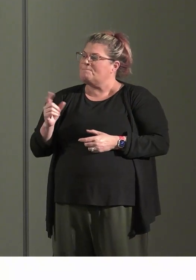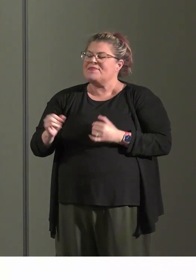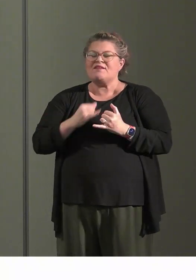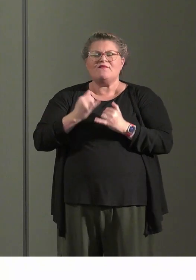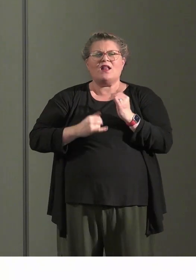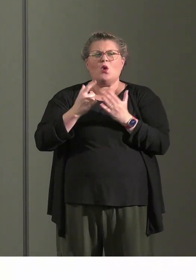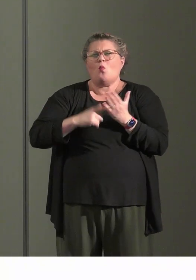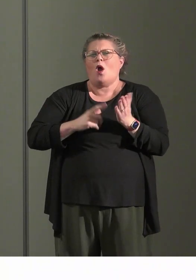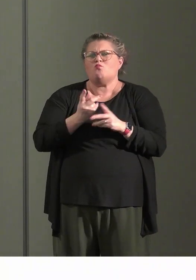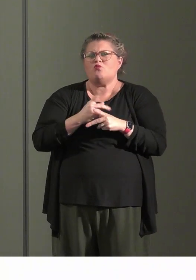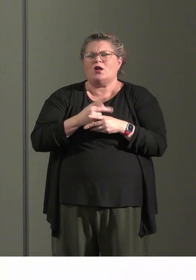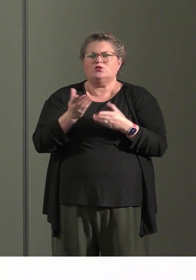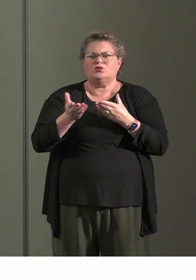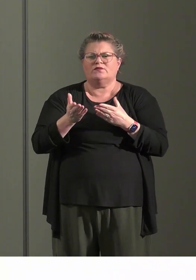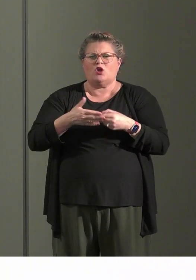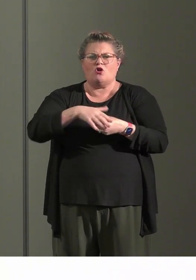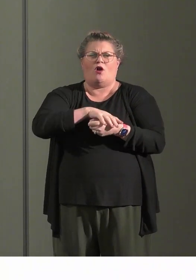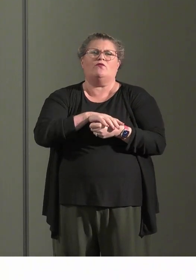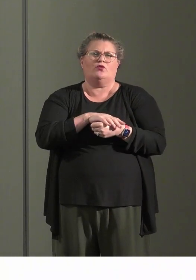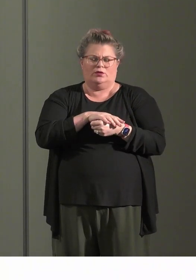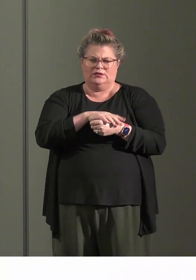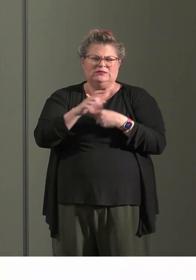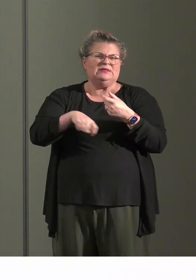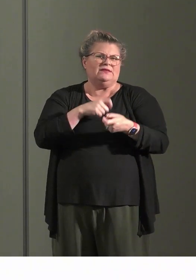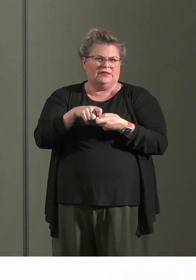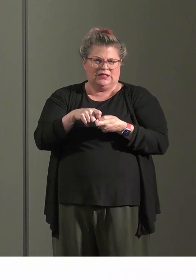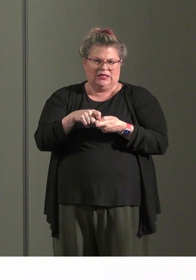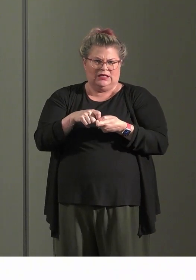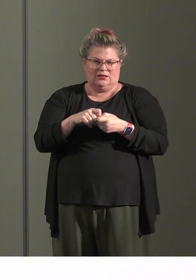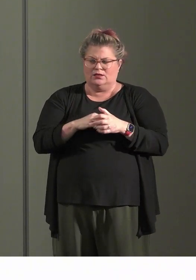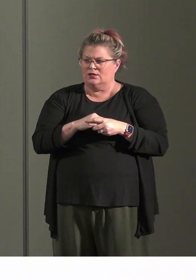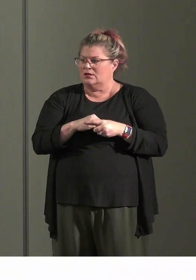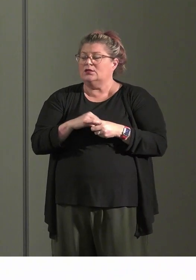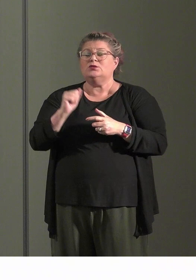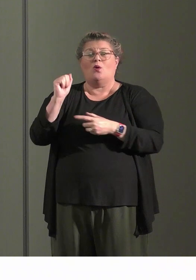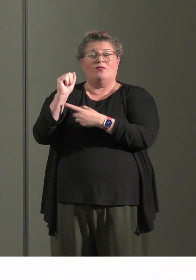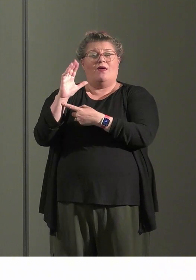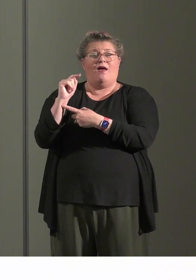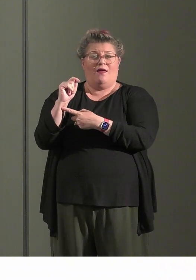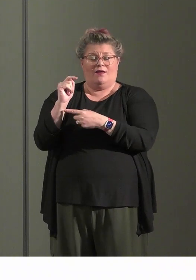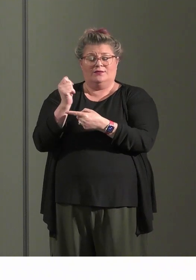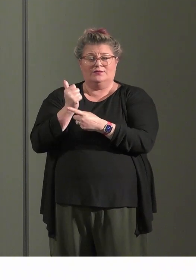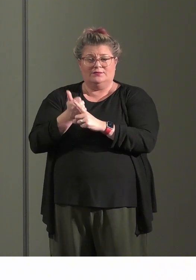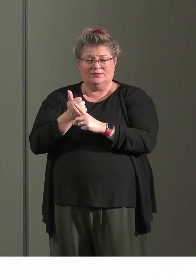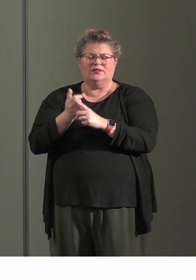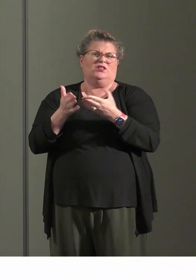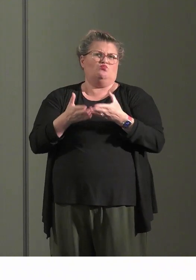services are covered by the Act specifically? >> PHILIP: So the Act is fairly broad. So there